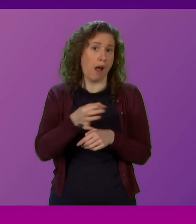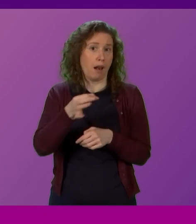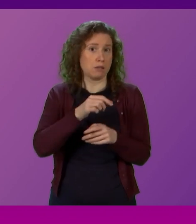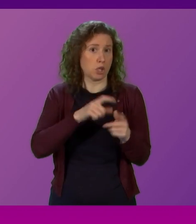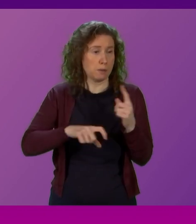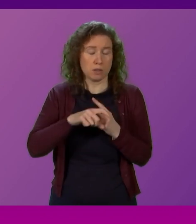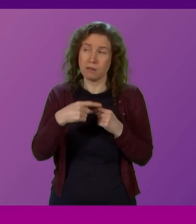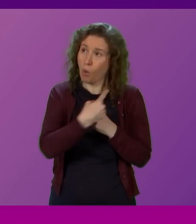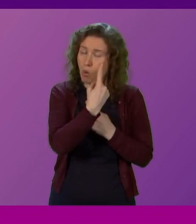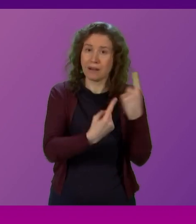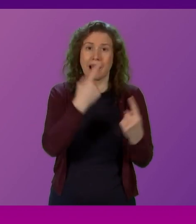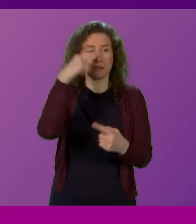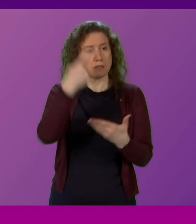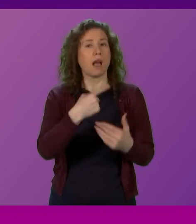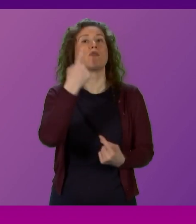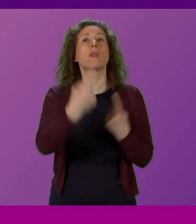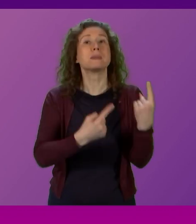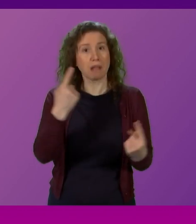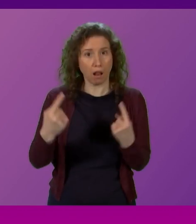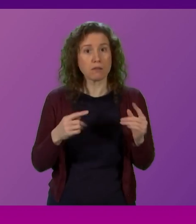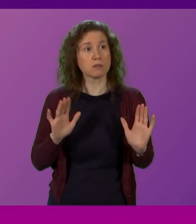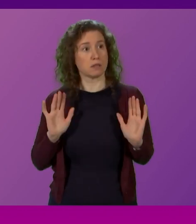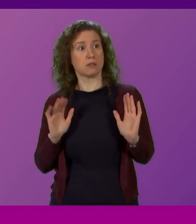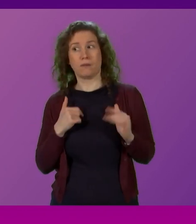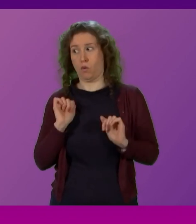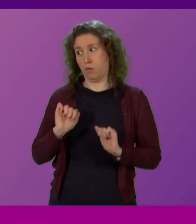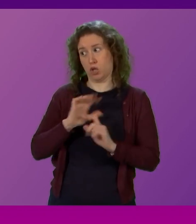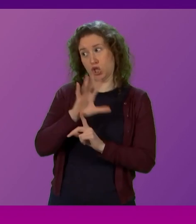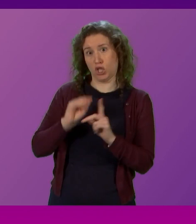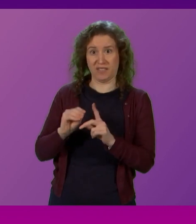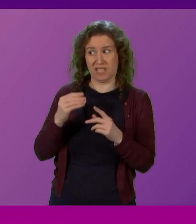will draw their own conclusions from the approach that the Conservatives take on such issues.